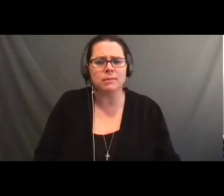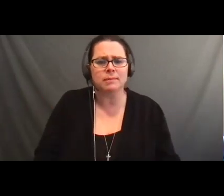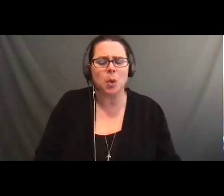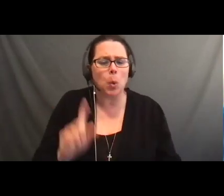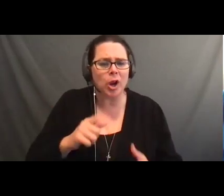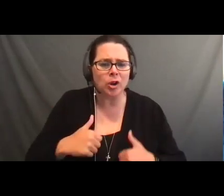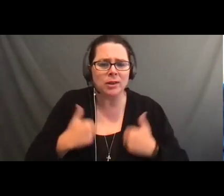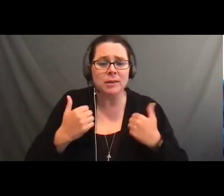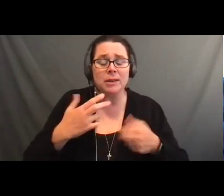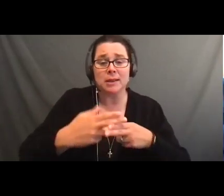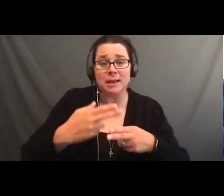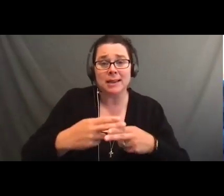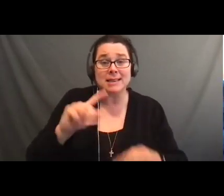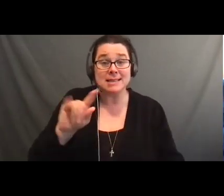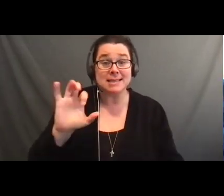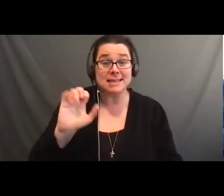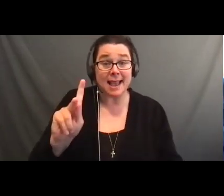Zack: My name is Zack.